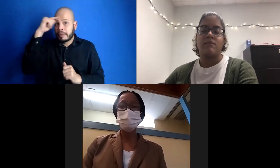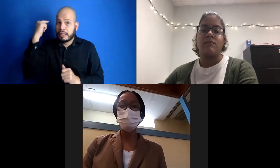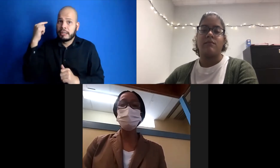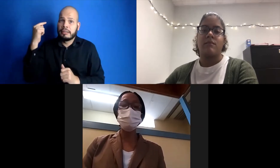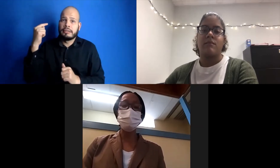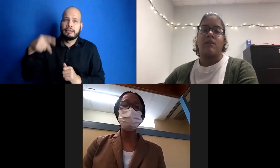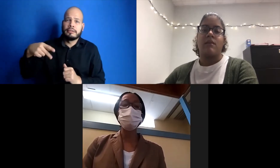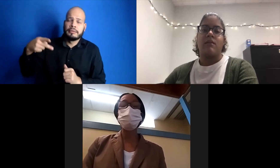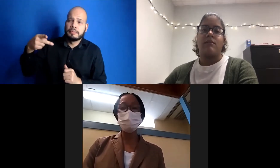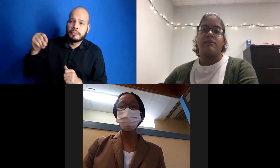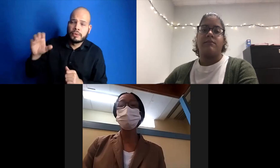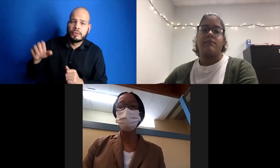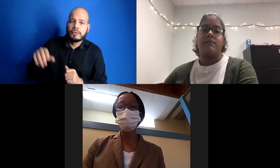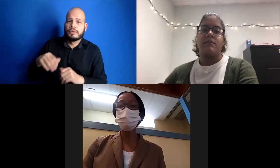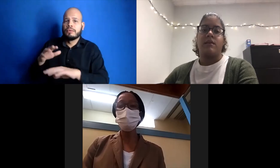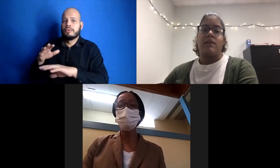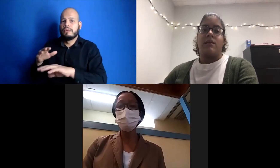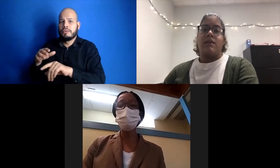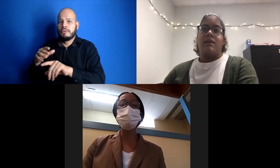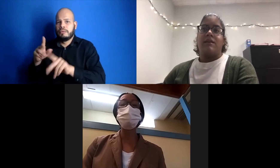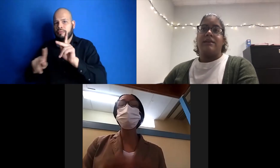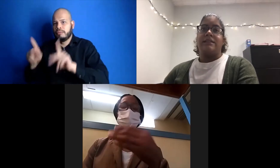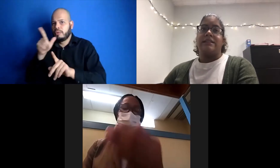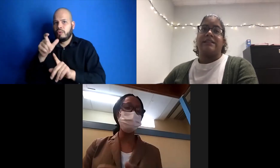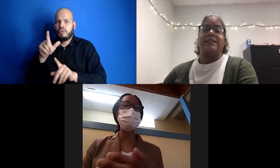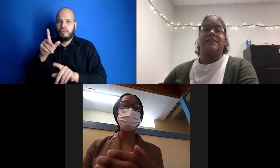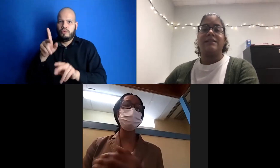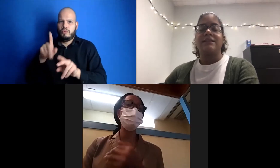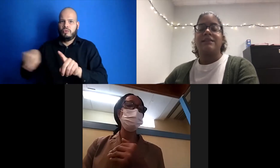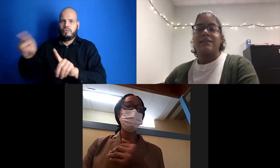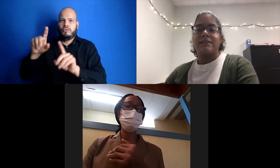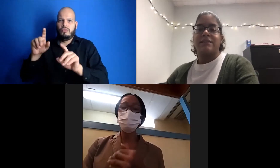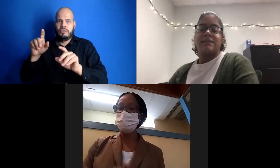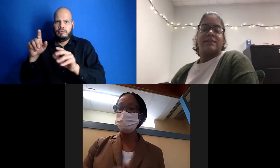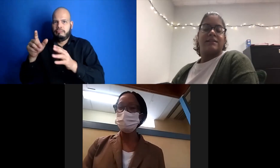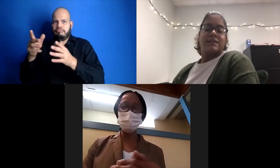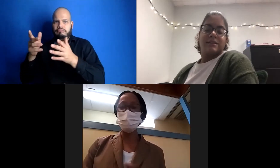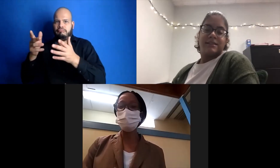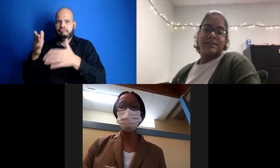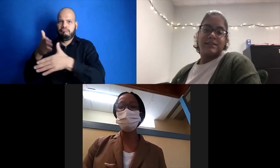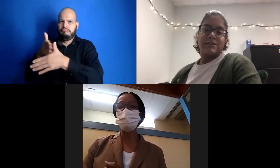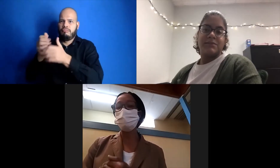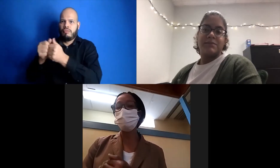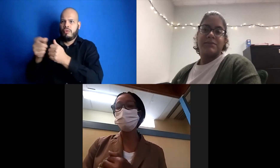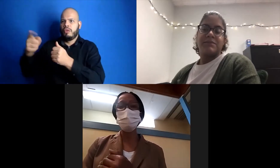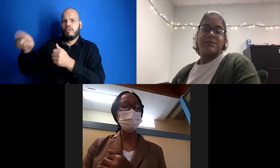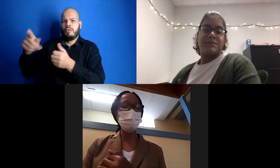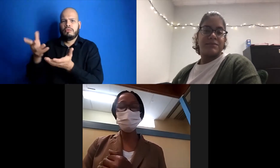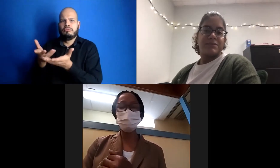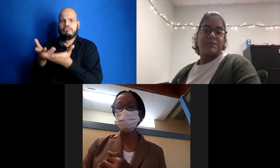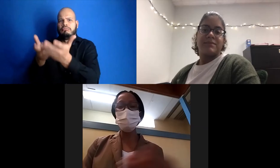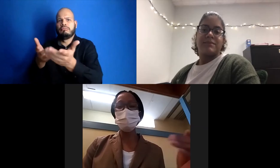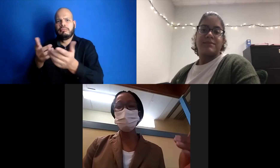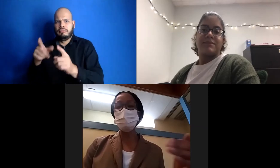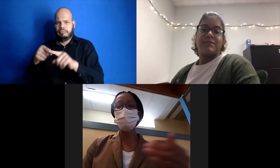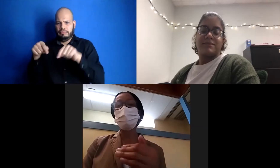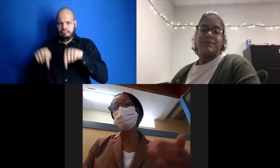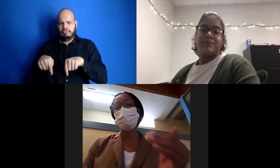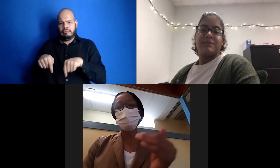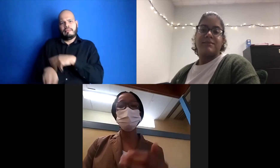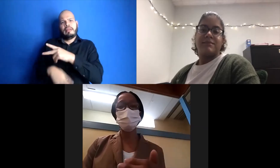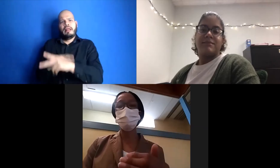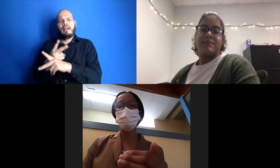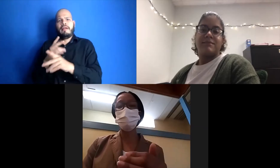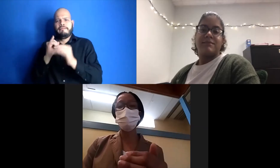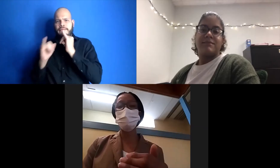and hard of hearing because obviously from this interview I've seen your level of education